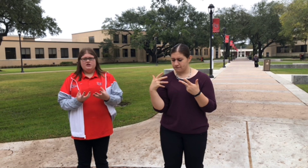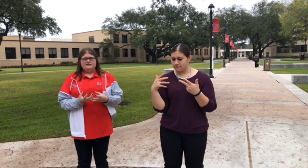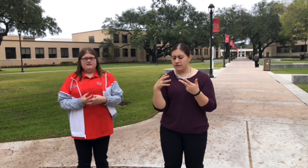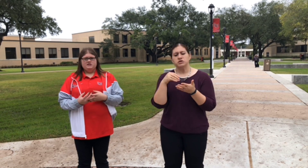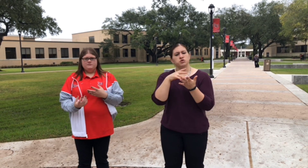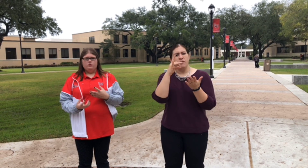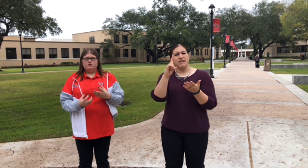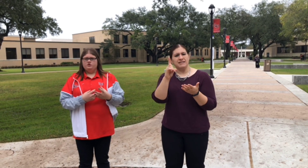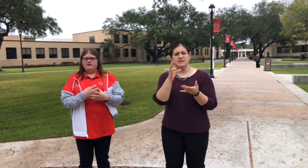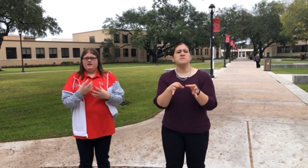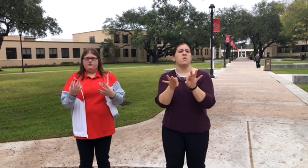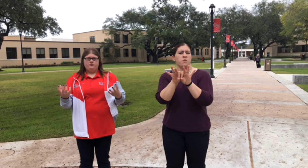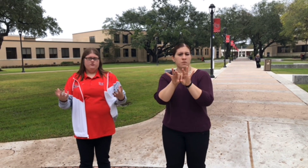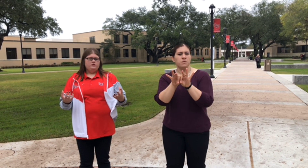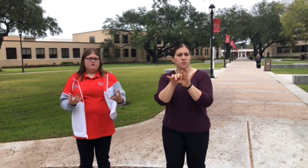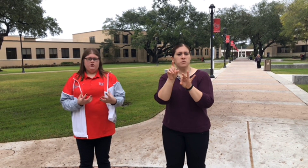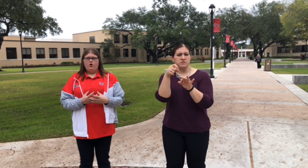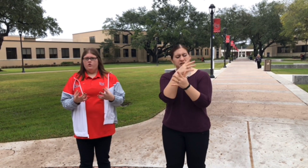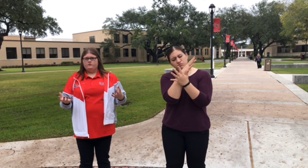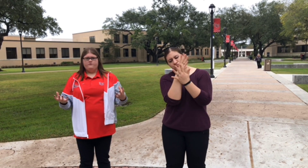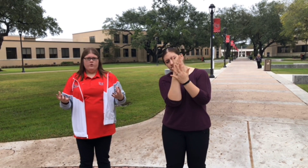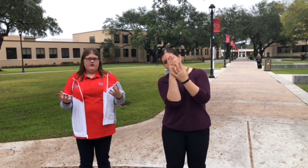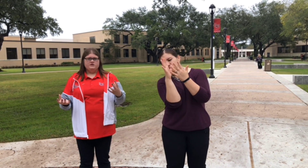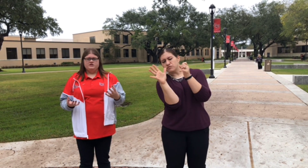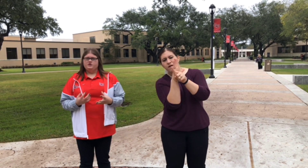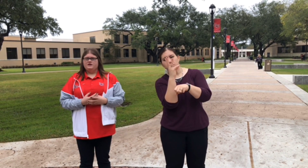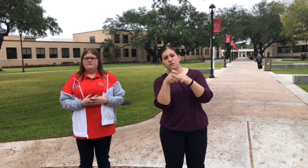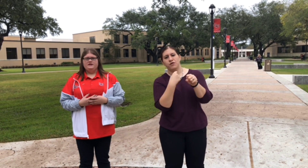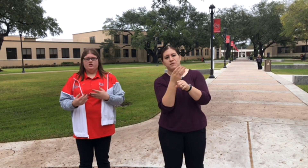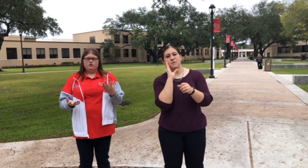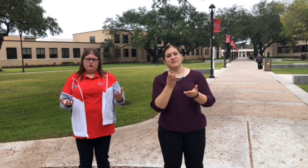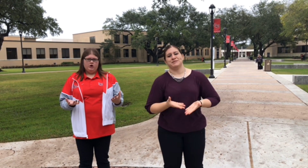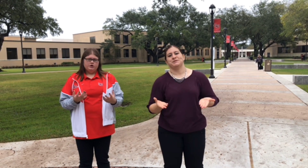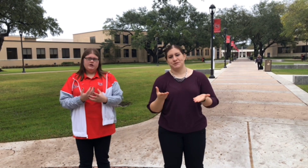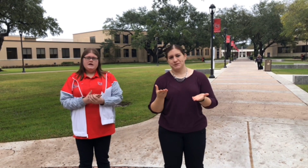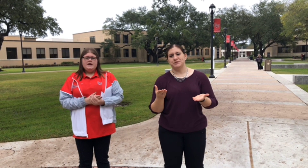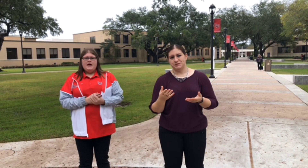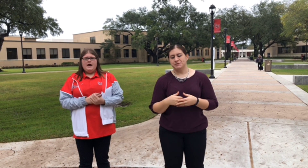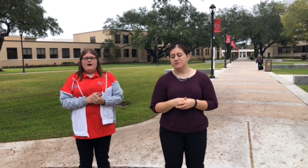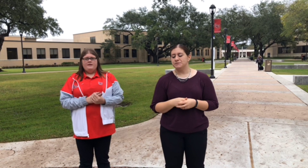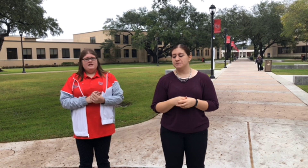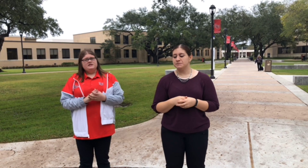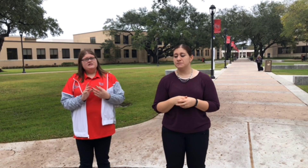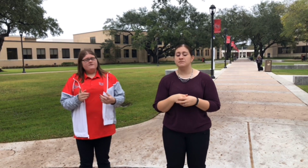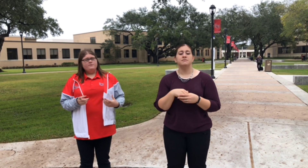student ID. You'll need it for the whole four years that you will be here. It does have your